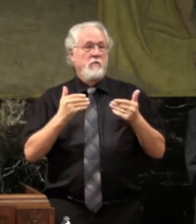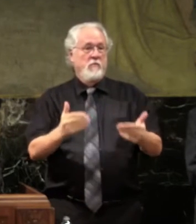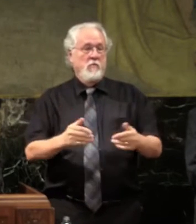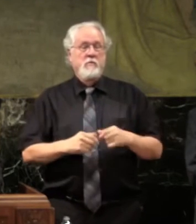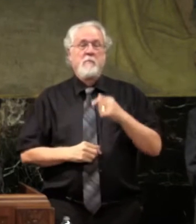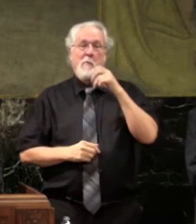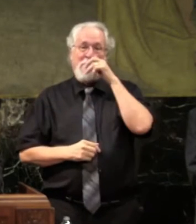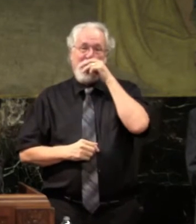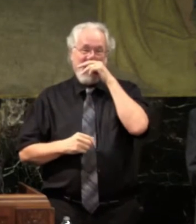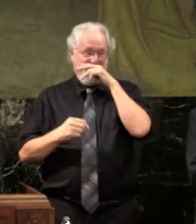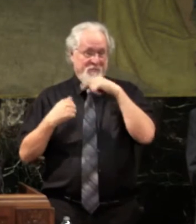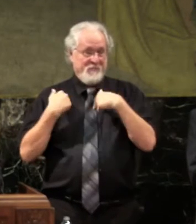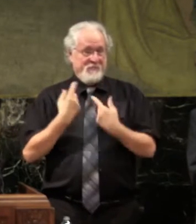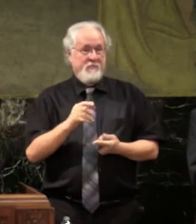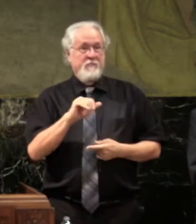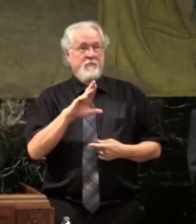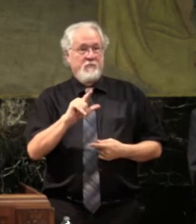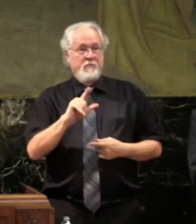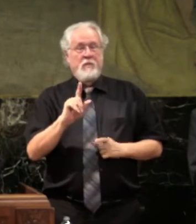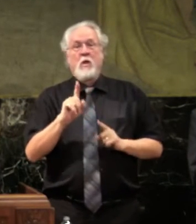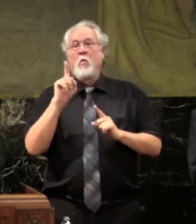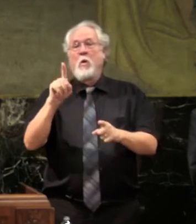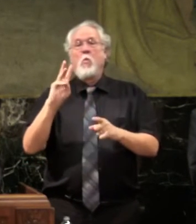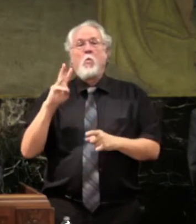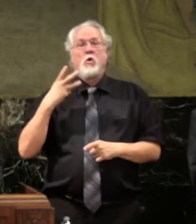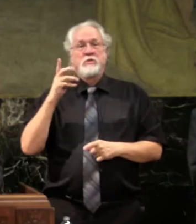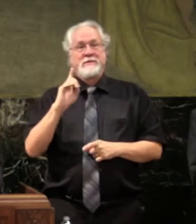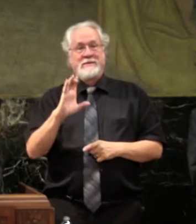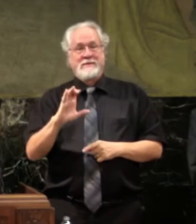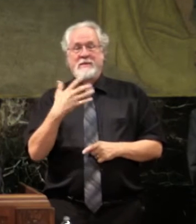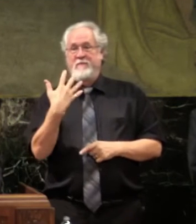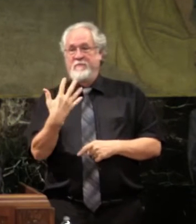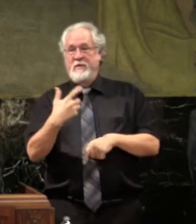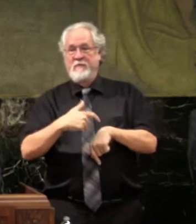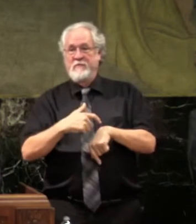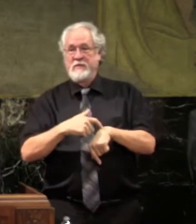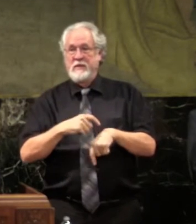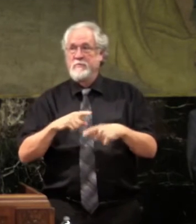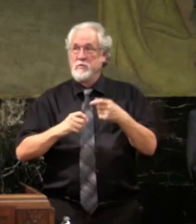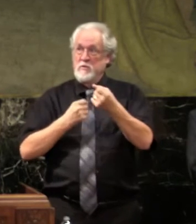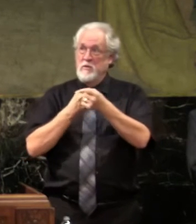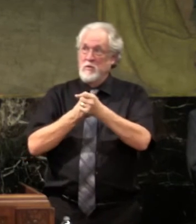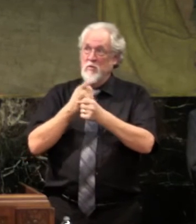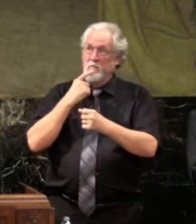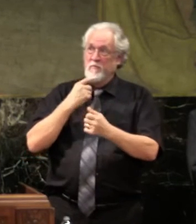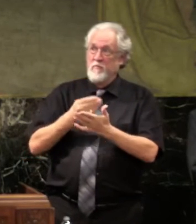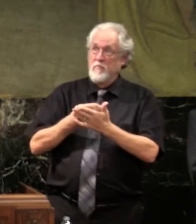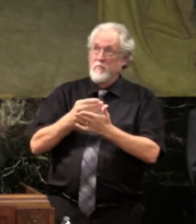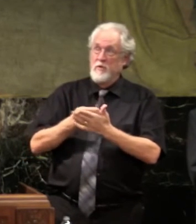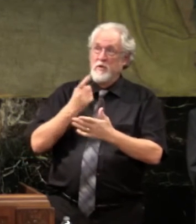August flood i have visited washington DC on five separate occasions to advocate for flood recovery dollars and